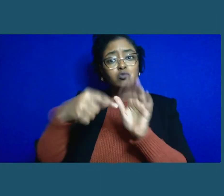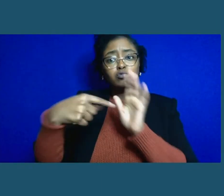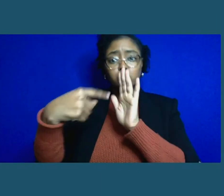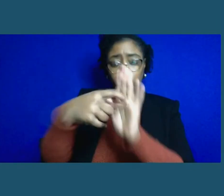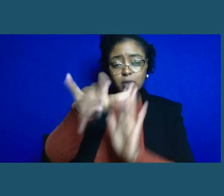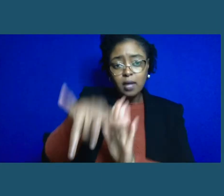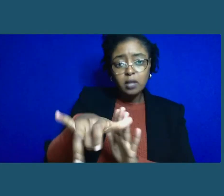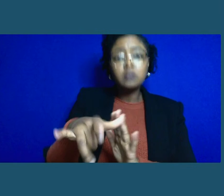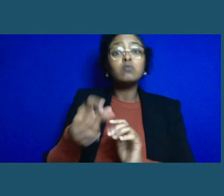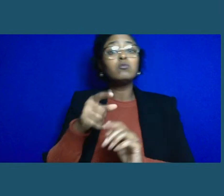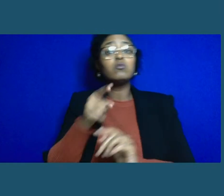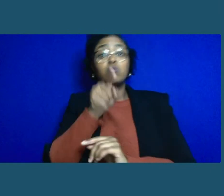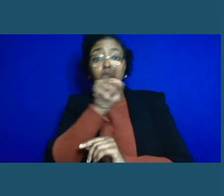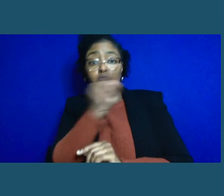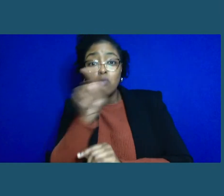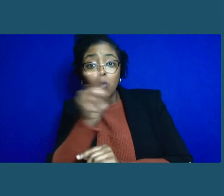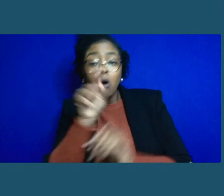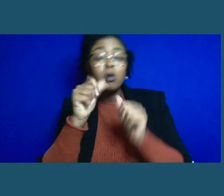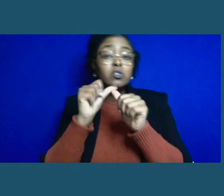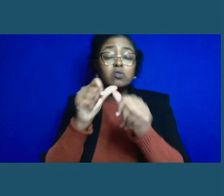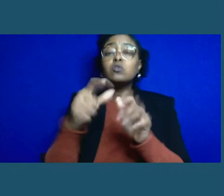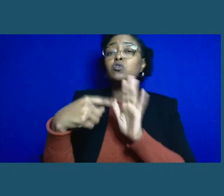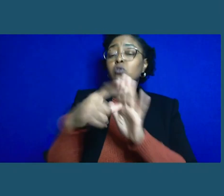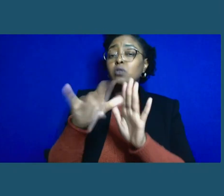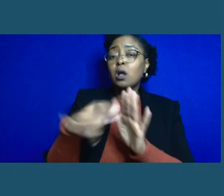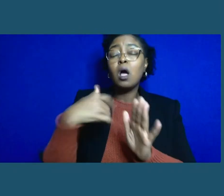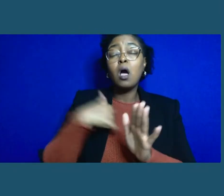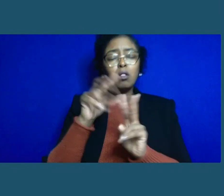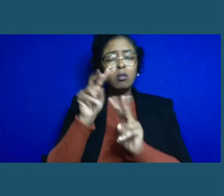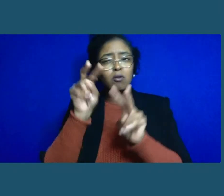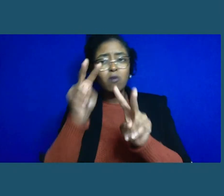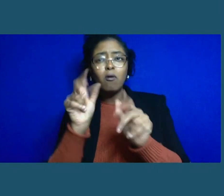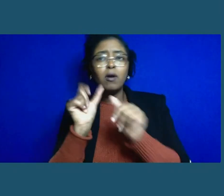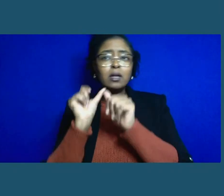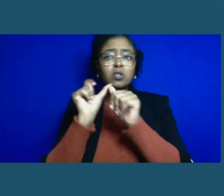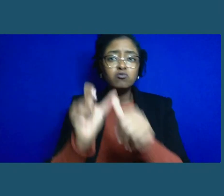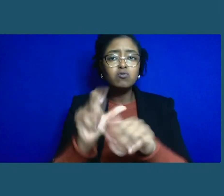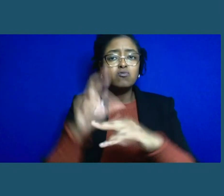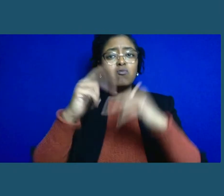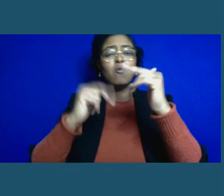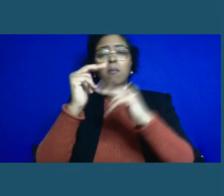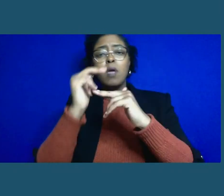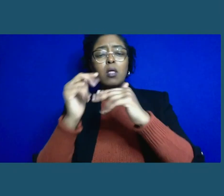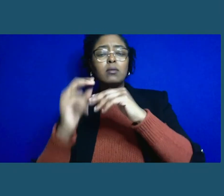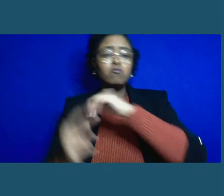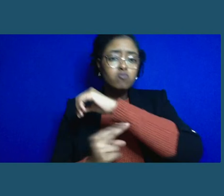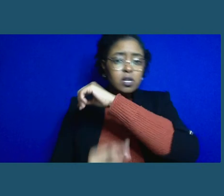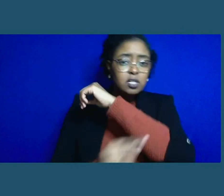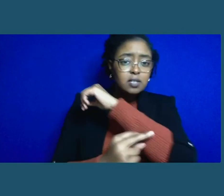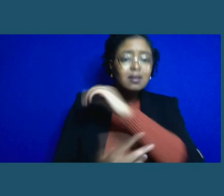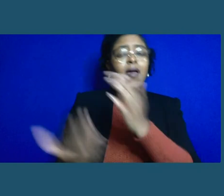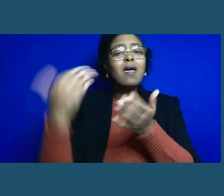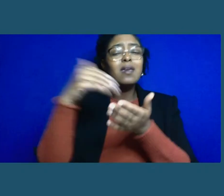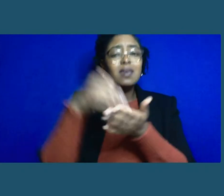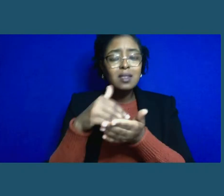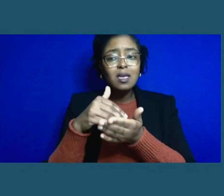solution. How do we work with you? How do we do this? You know They continue to show that you continue to show that I look